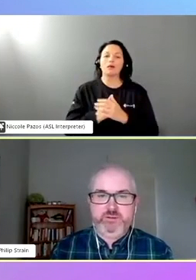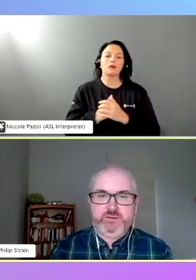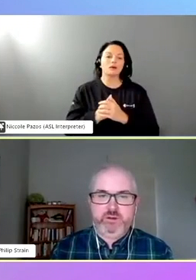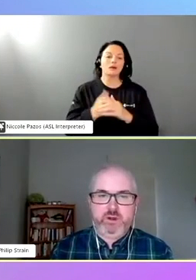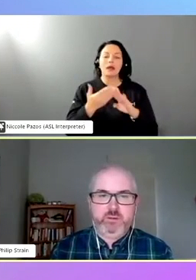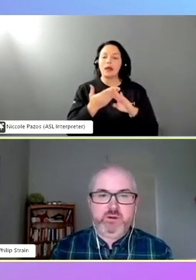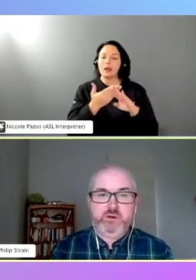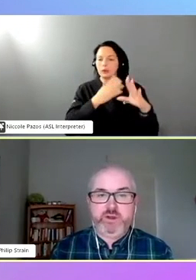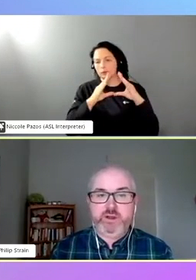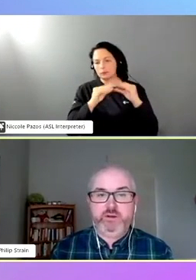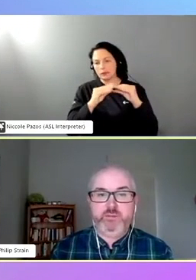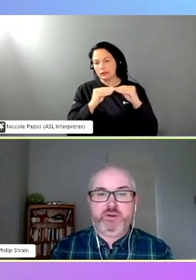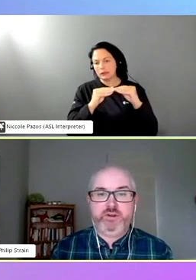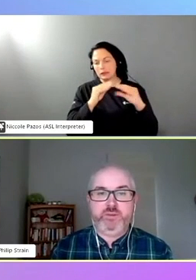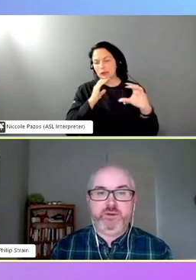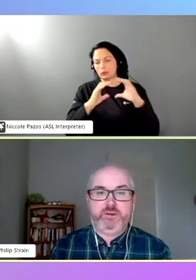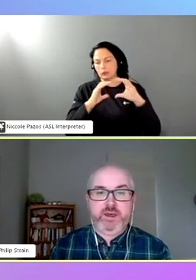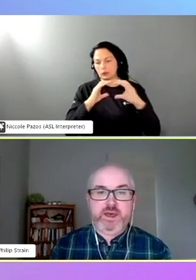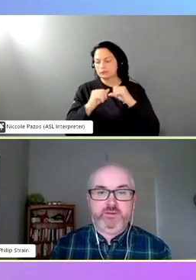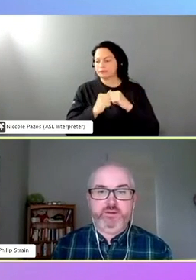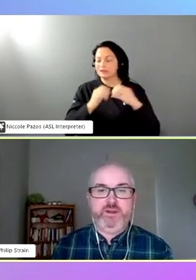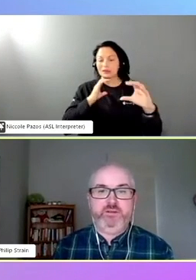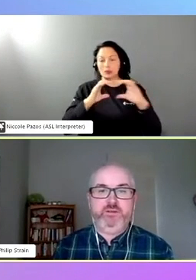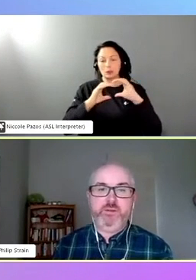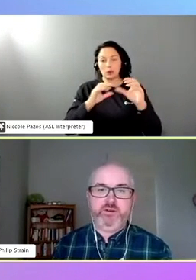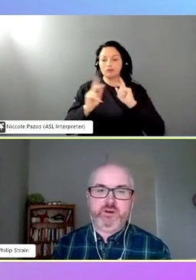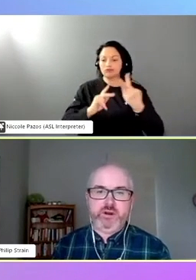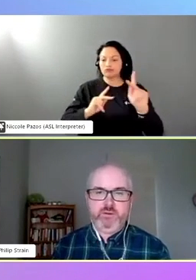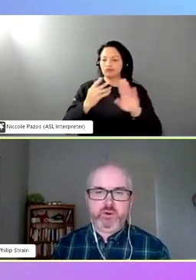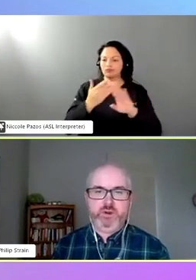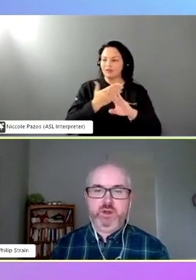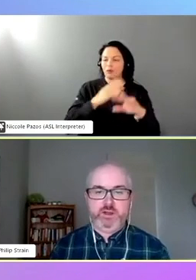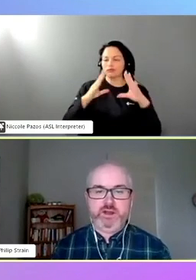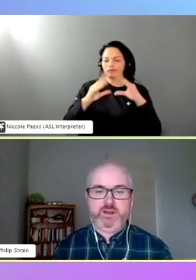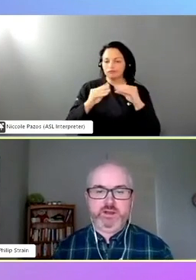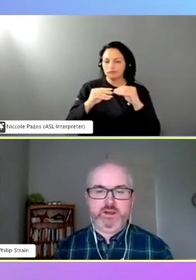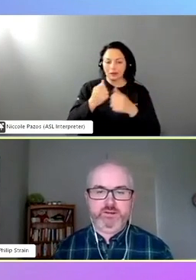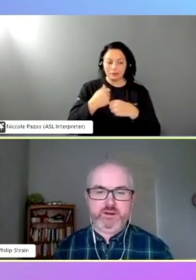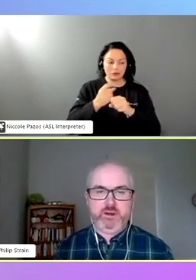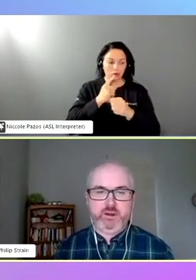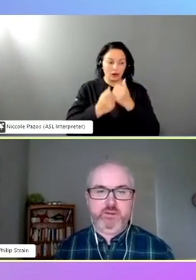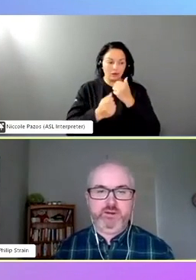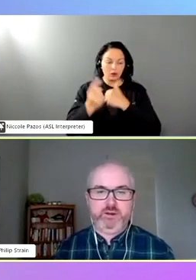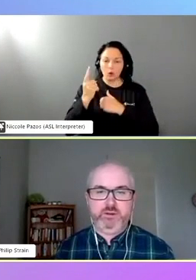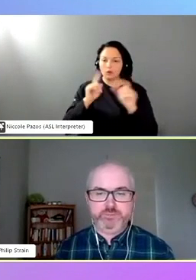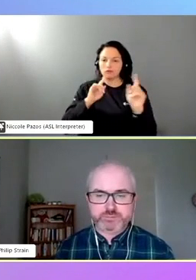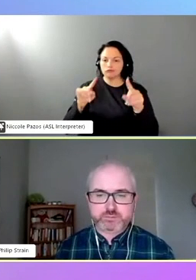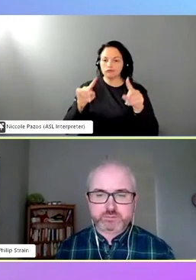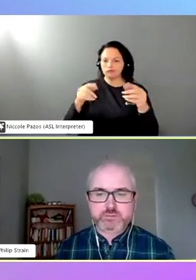apple finder. define managers where we not navigate into a folder and you can only